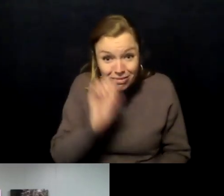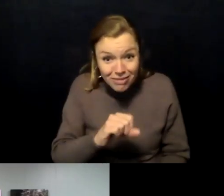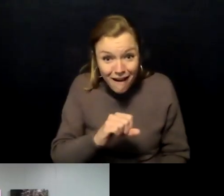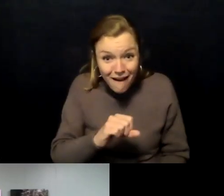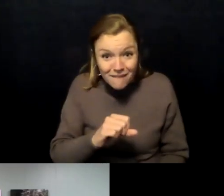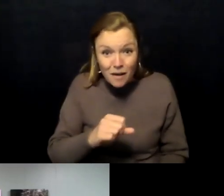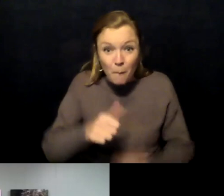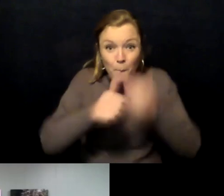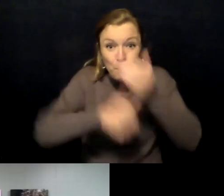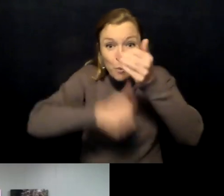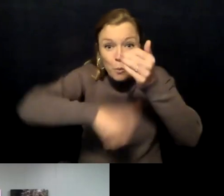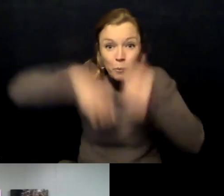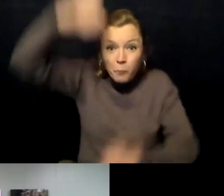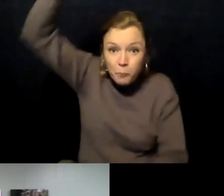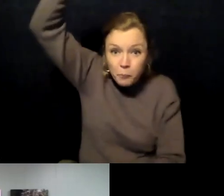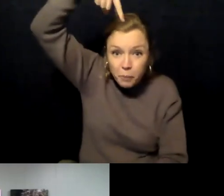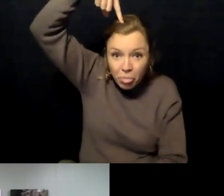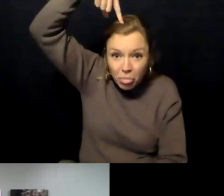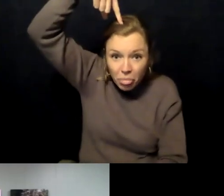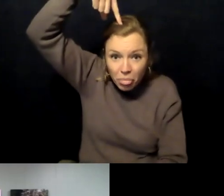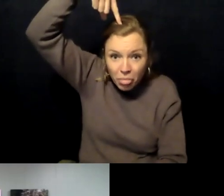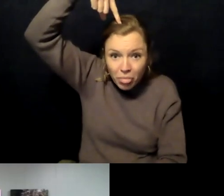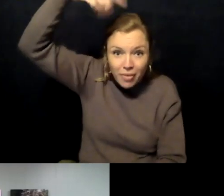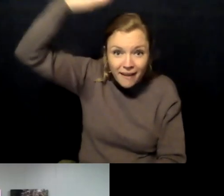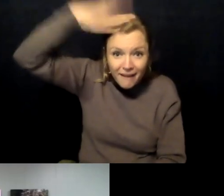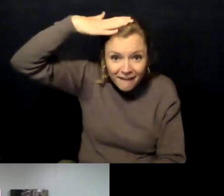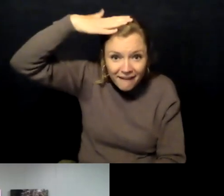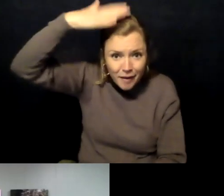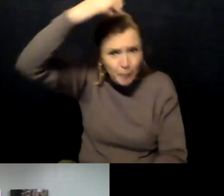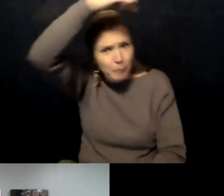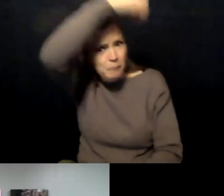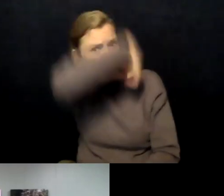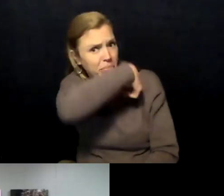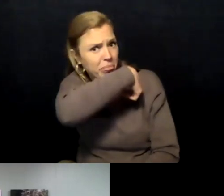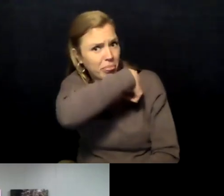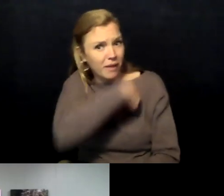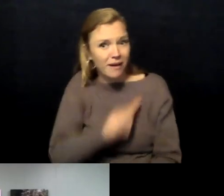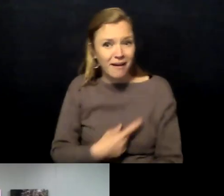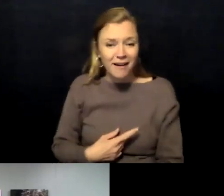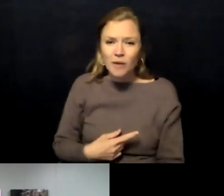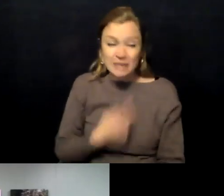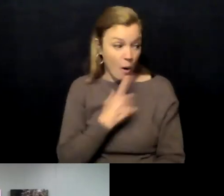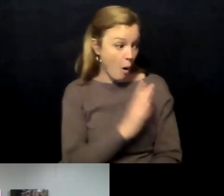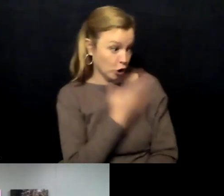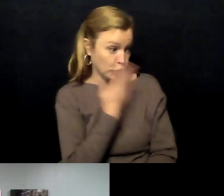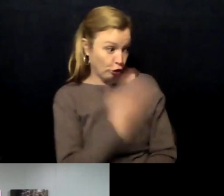it's just neat. To see people really immersed,